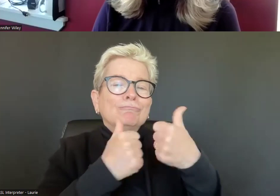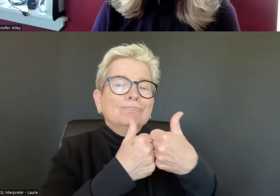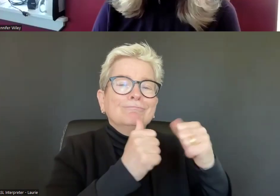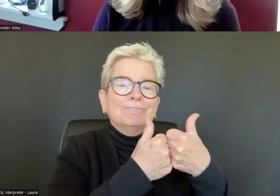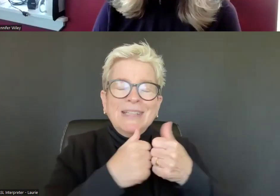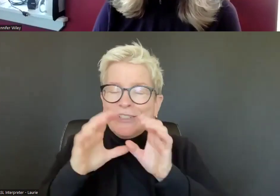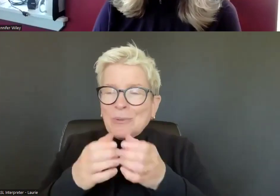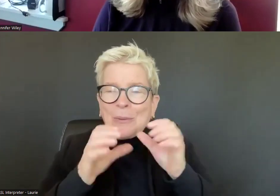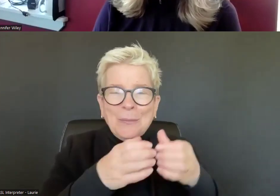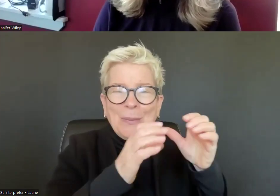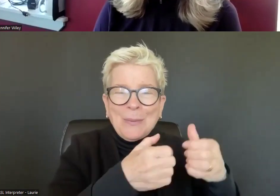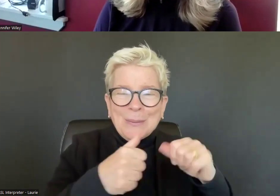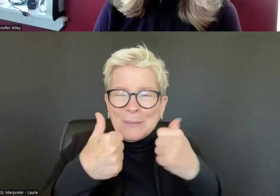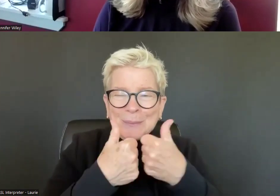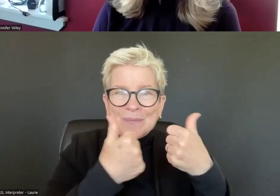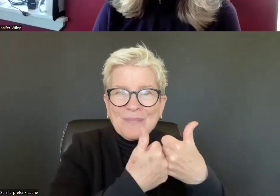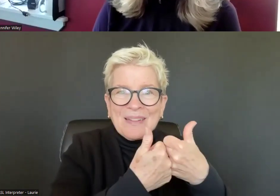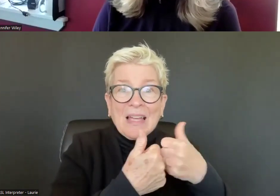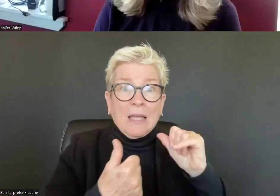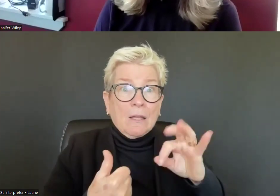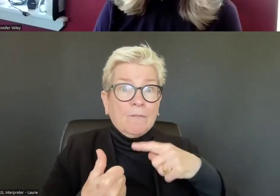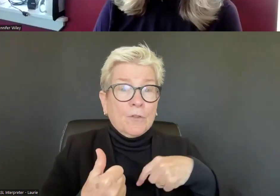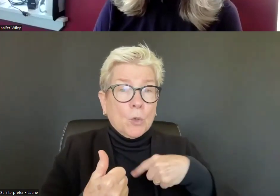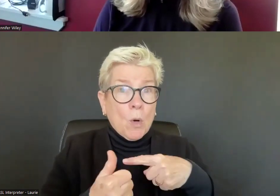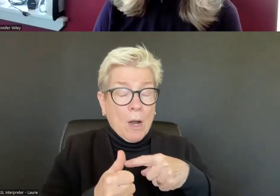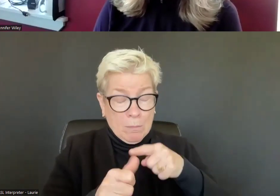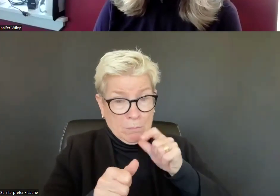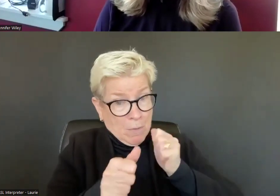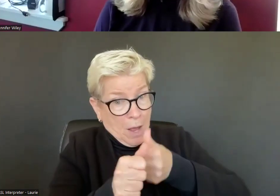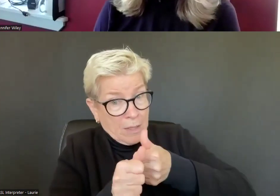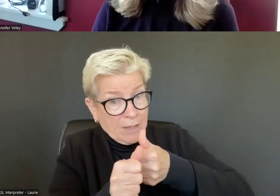anybody that's on track right now you're you're in this for this raffle to get a